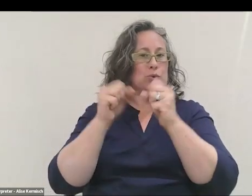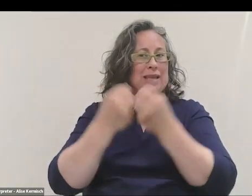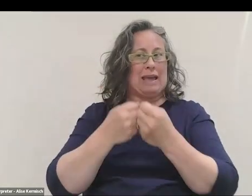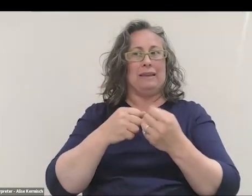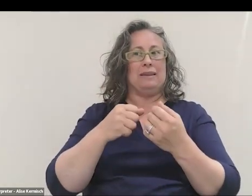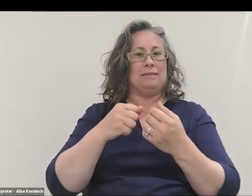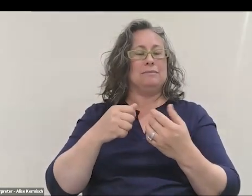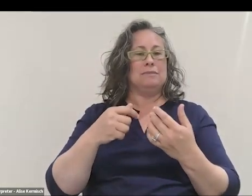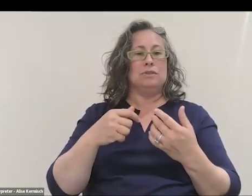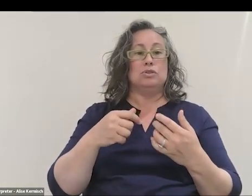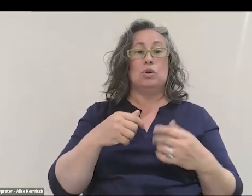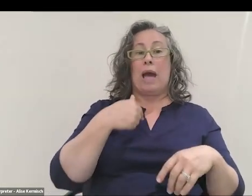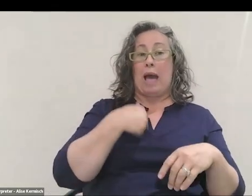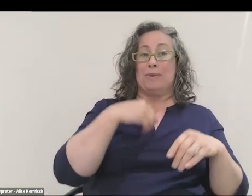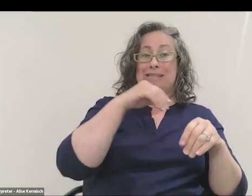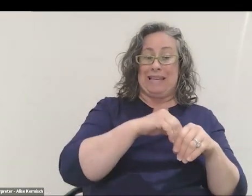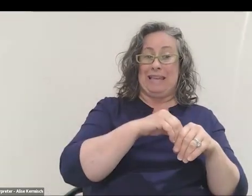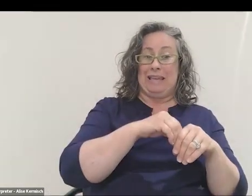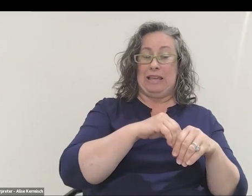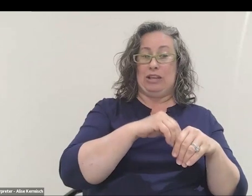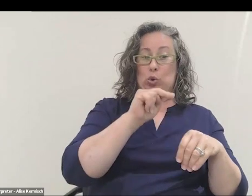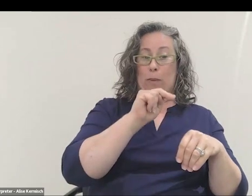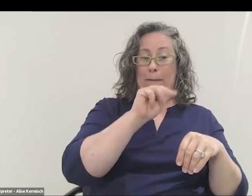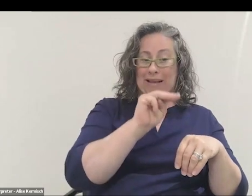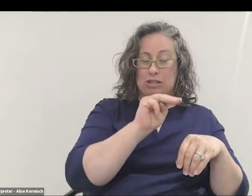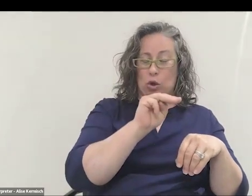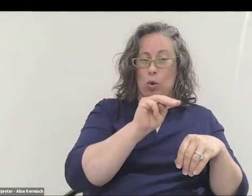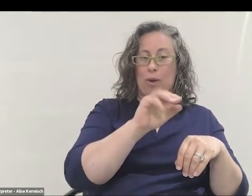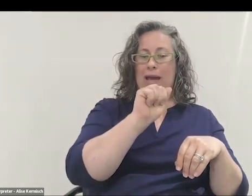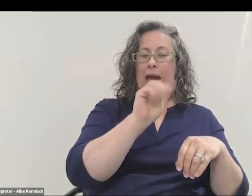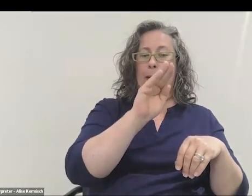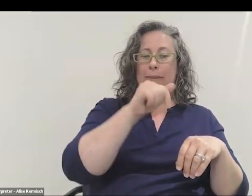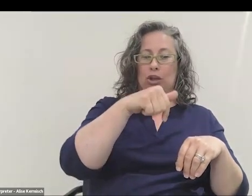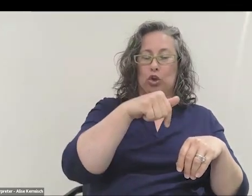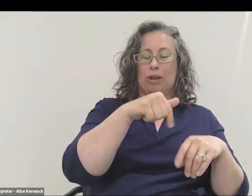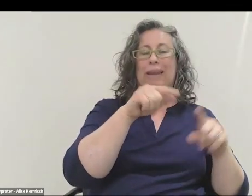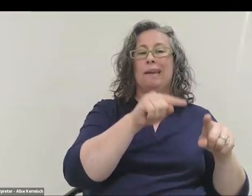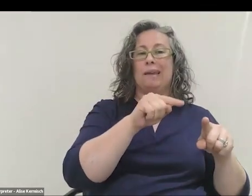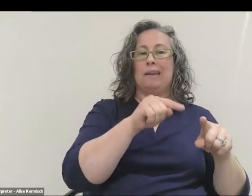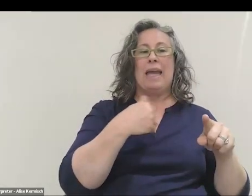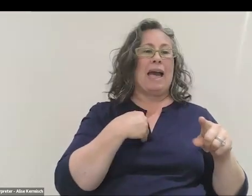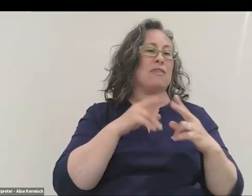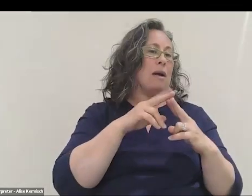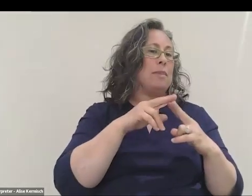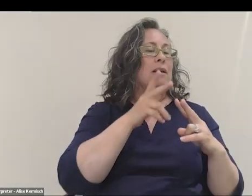I was in Albuquerque, New Mexico. That's where this site is, this image here, where you have a couple of kids listening in to the eclipse.